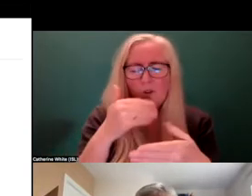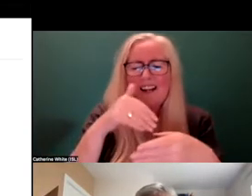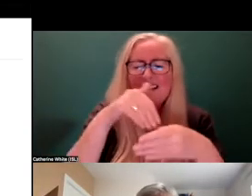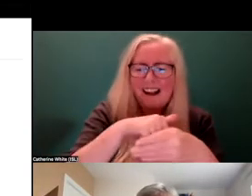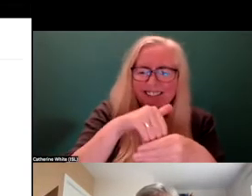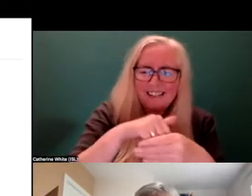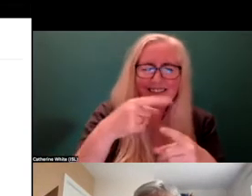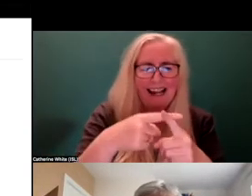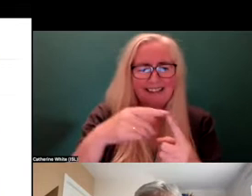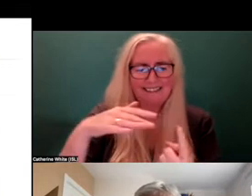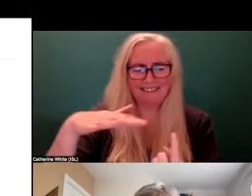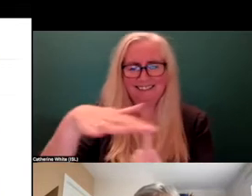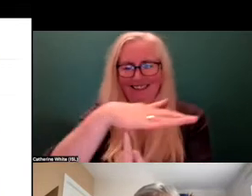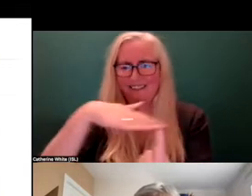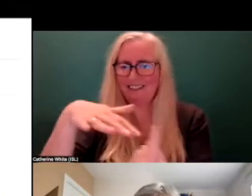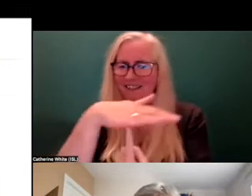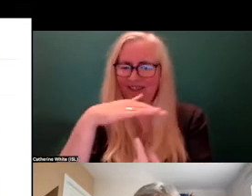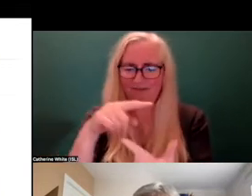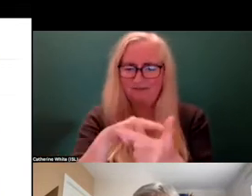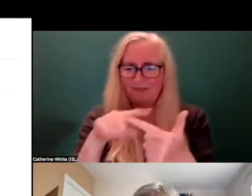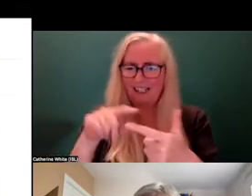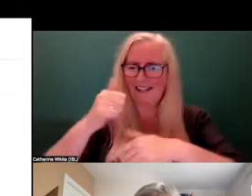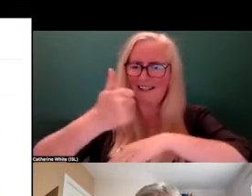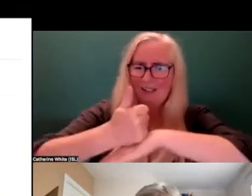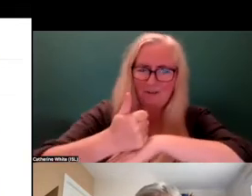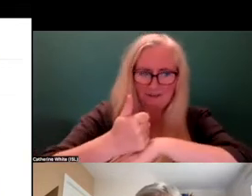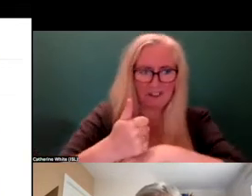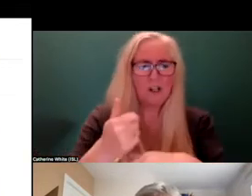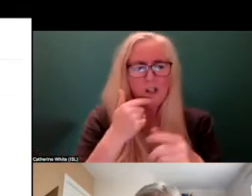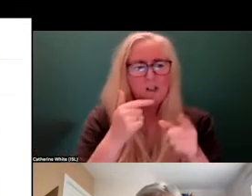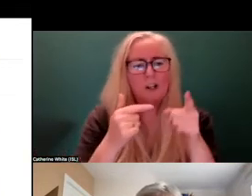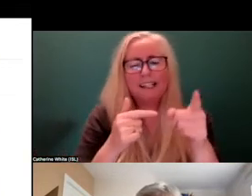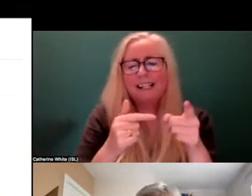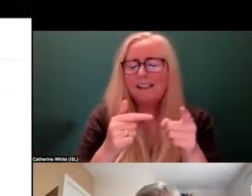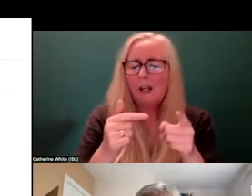So for some context and scene setting, and I thought I'd really like to anchor the